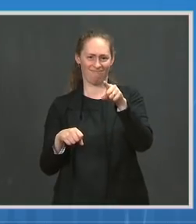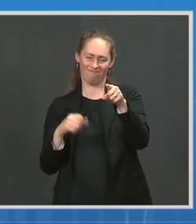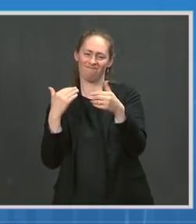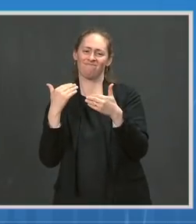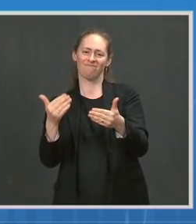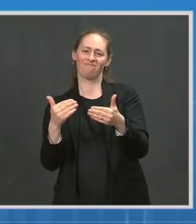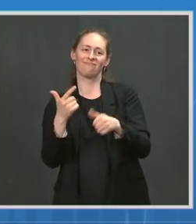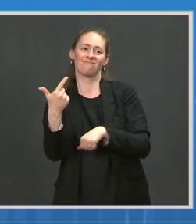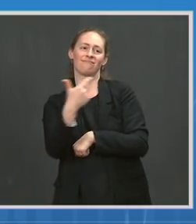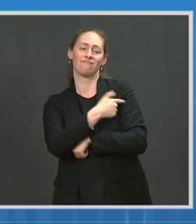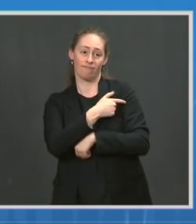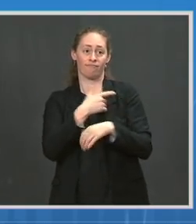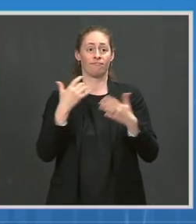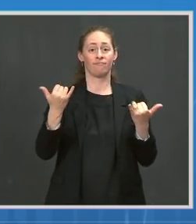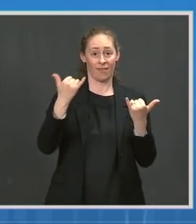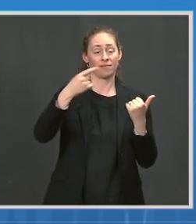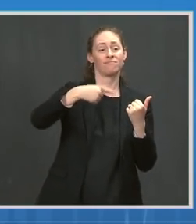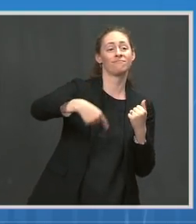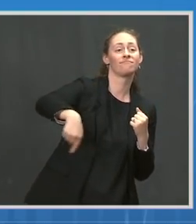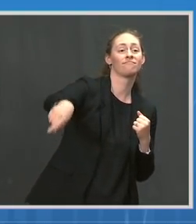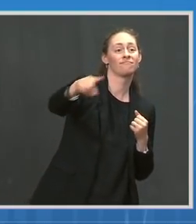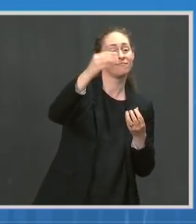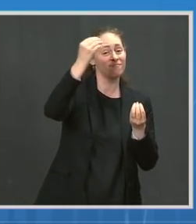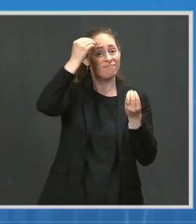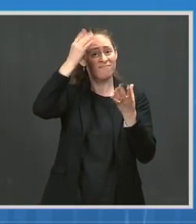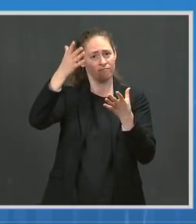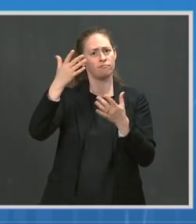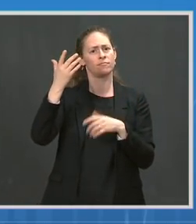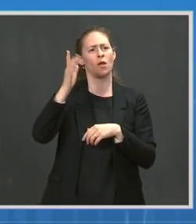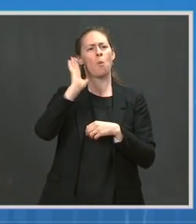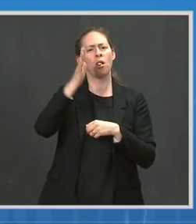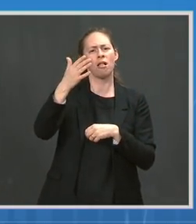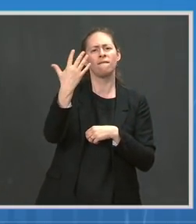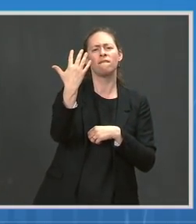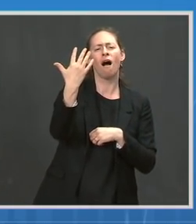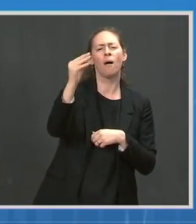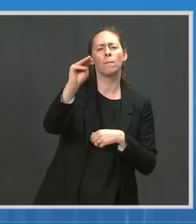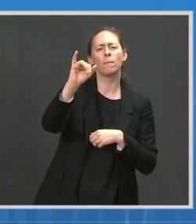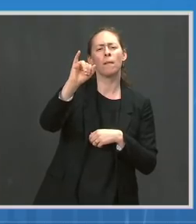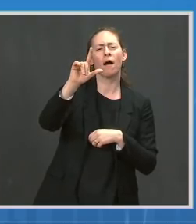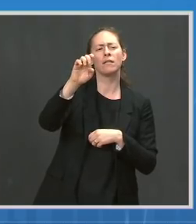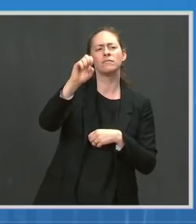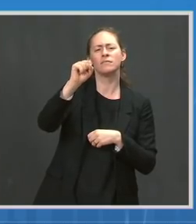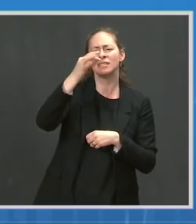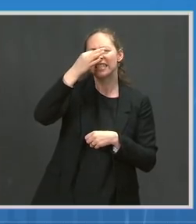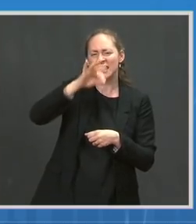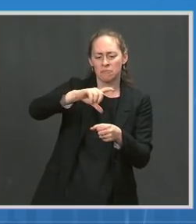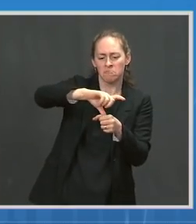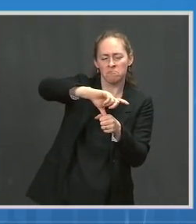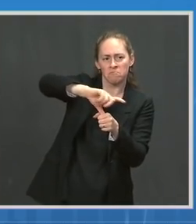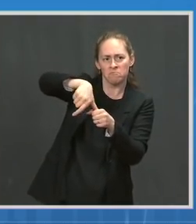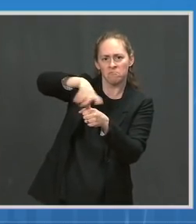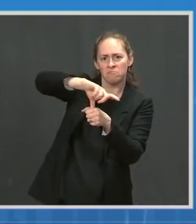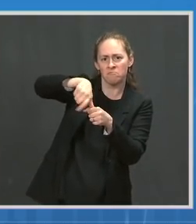that you are located within 5 miles of your vaccine shot. And for those of you who have people in your lives